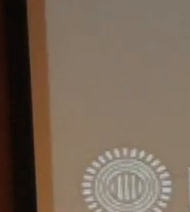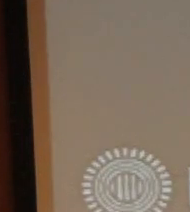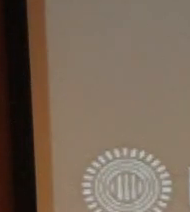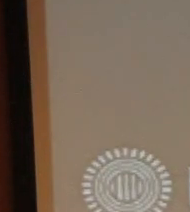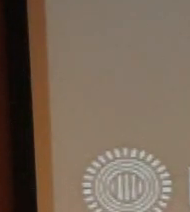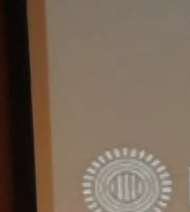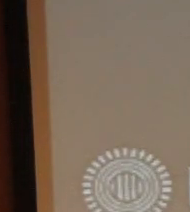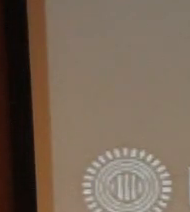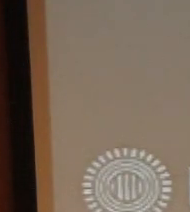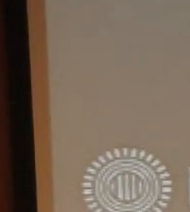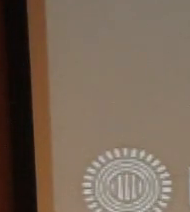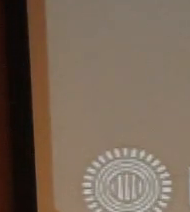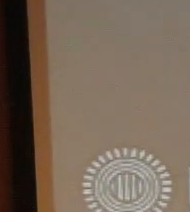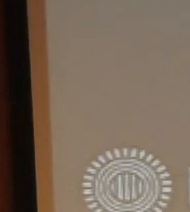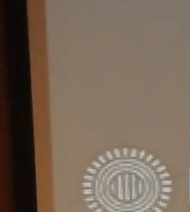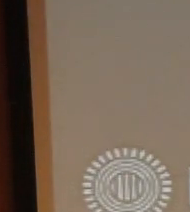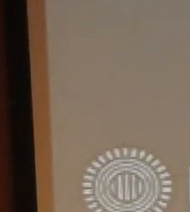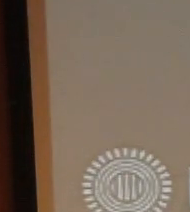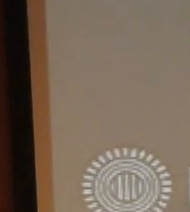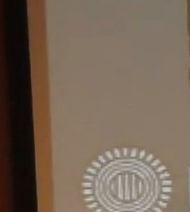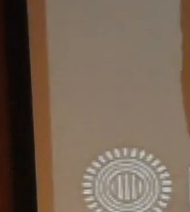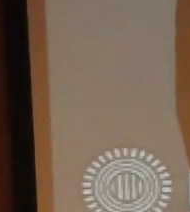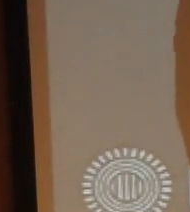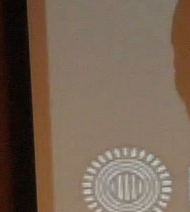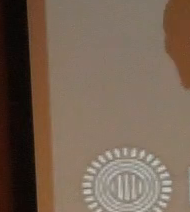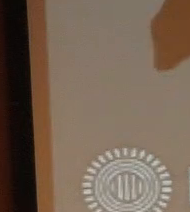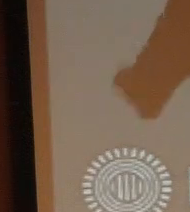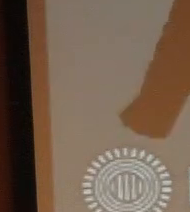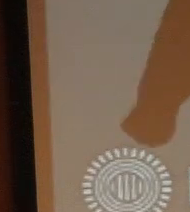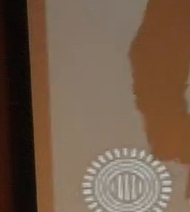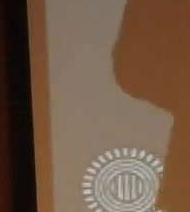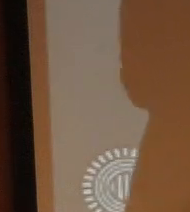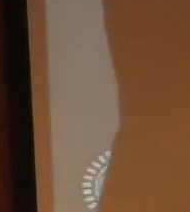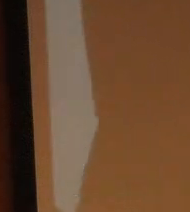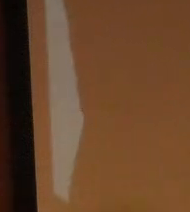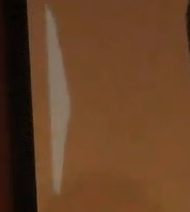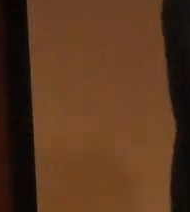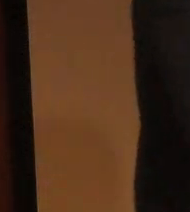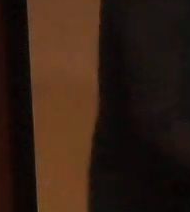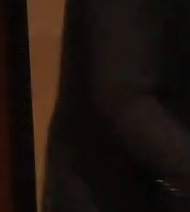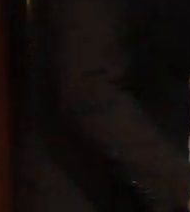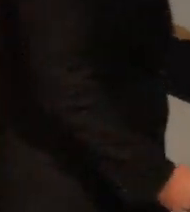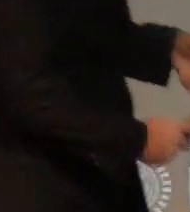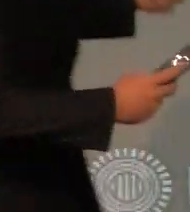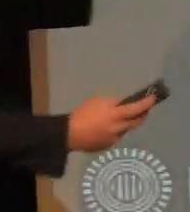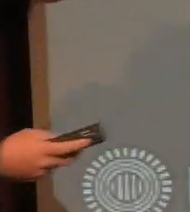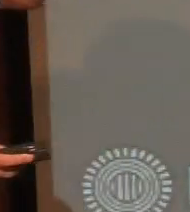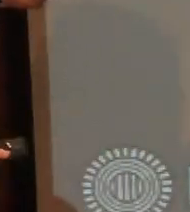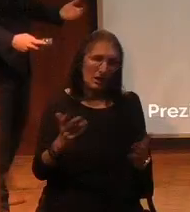their father, and their daughter, all at once. That's just ruining the story for you, so sorry, spoilers.